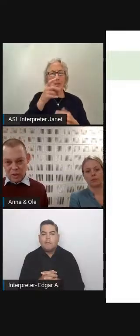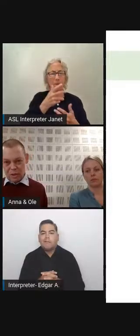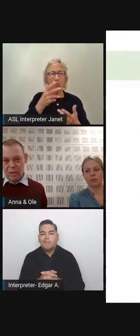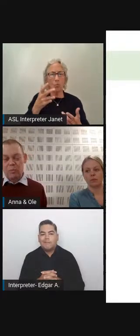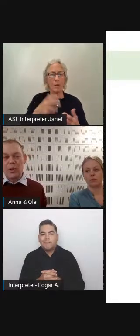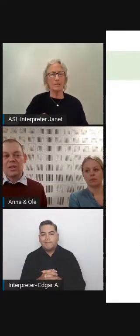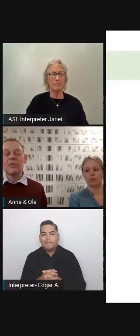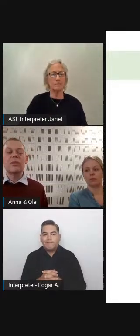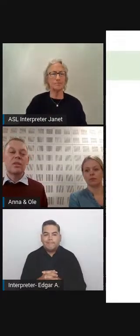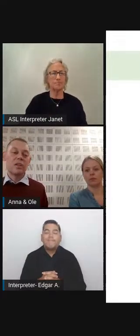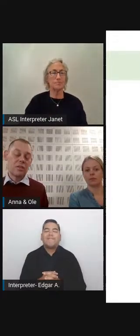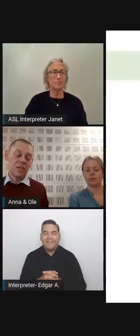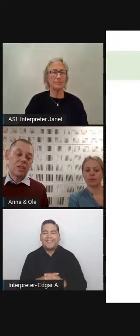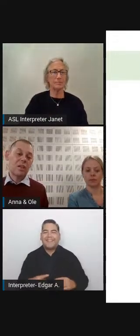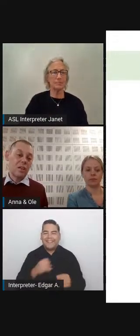But every time we looked at Plugins those were the